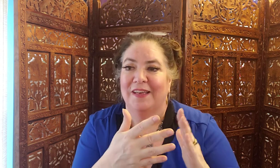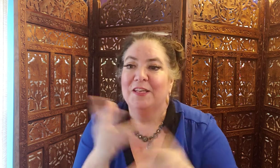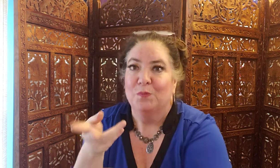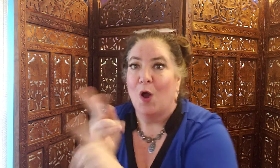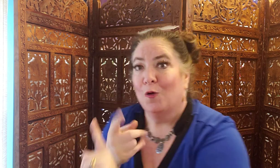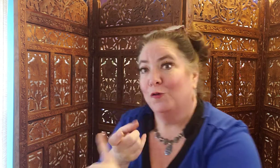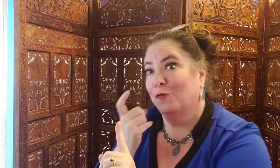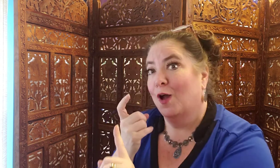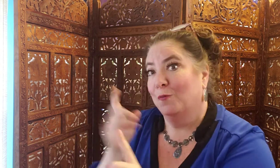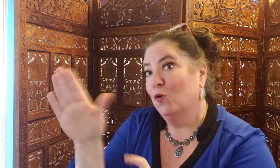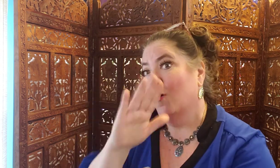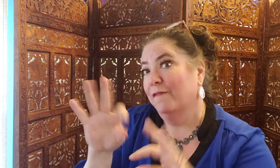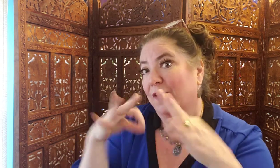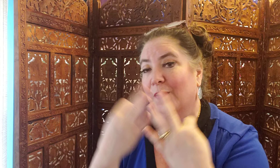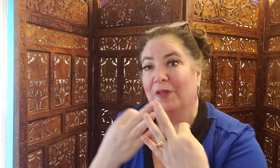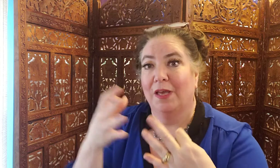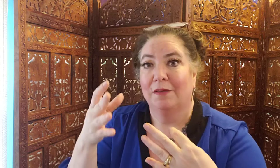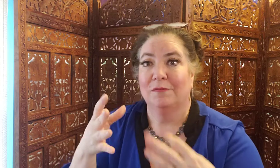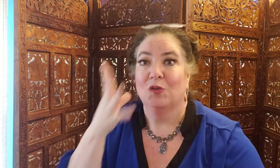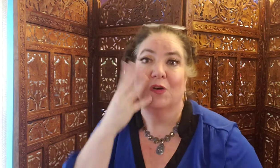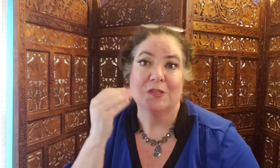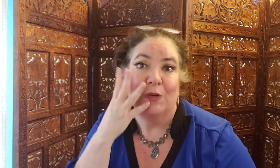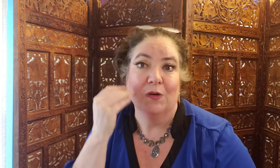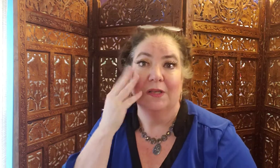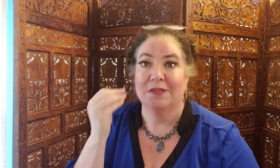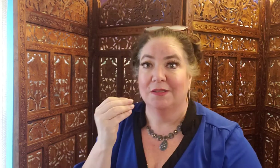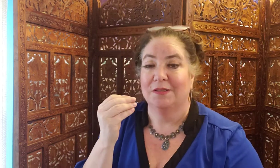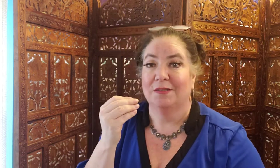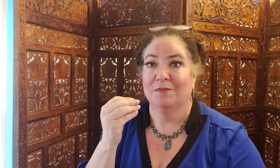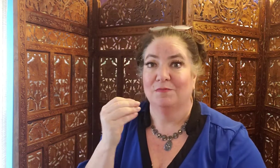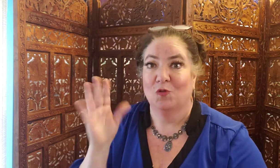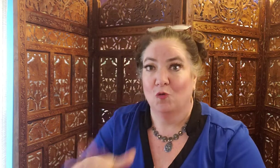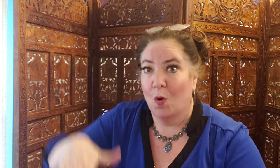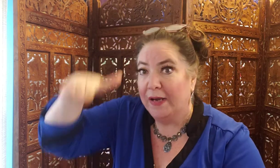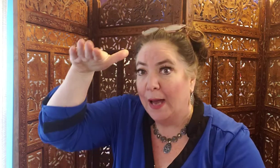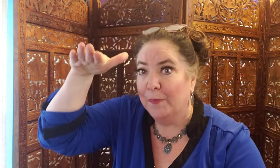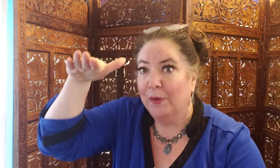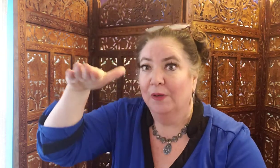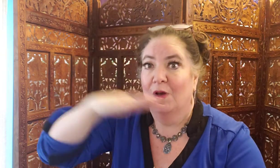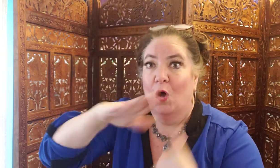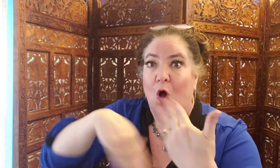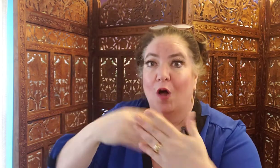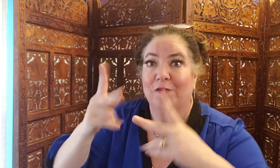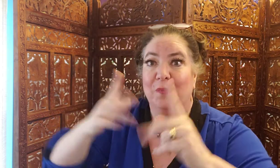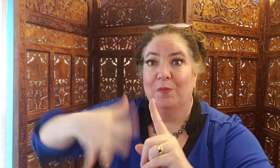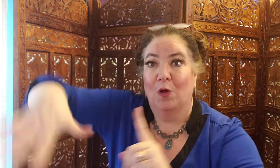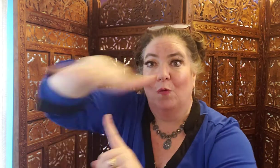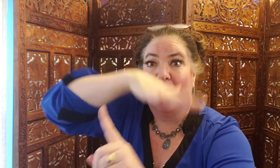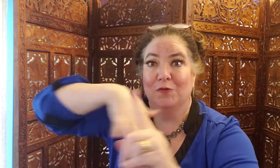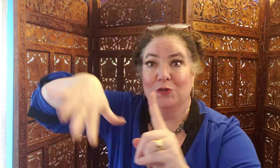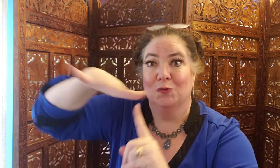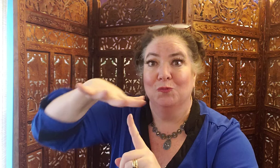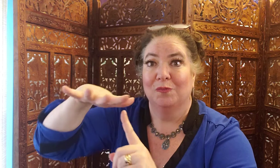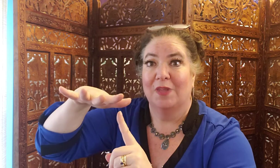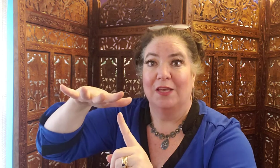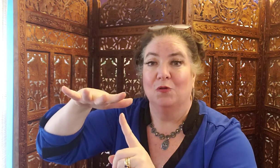is borrowed from your family, your experiences growing up, all the people around you that you